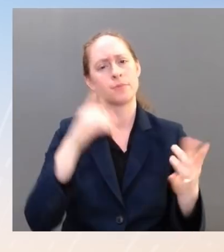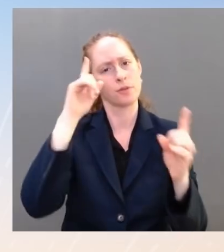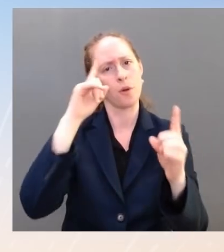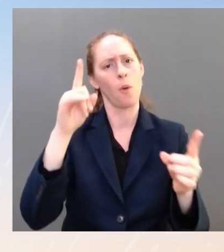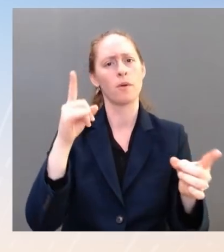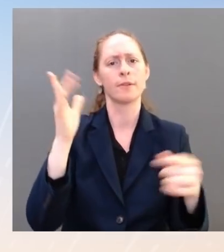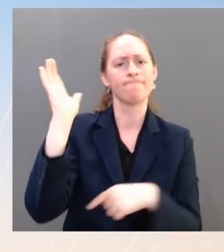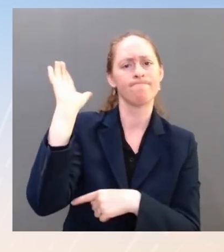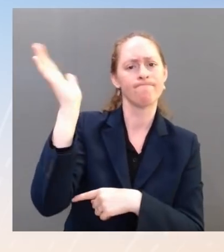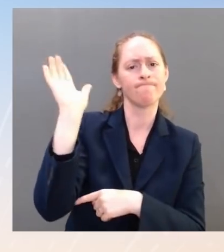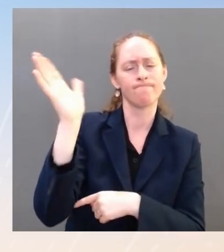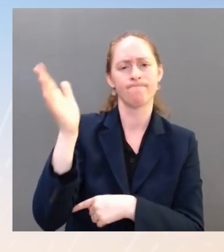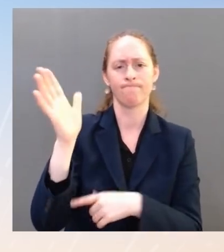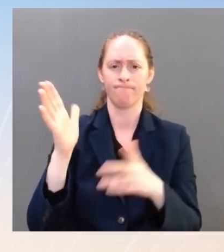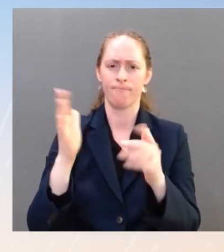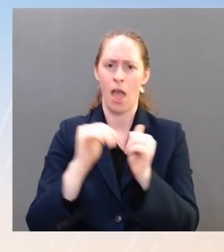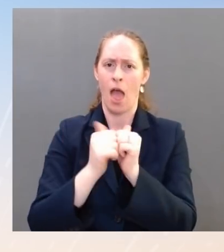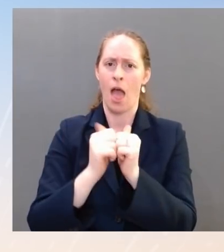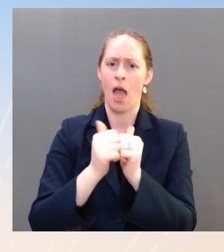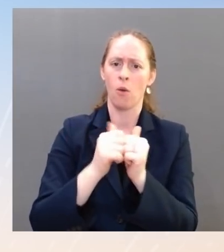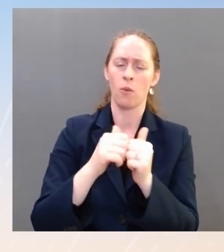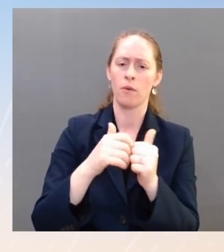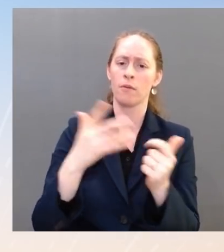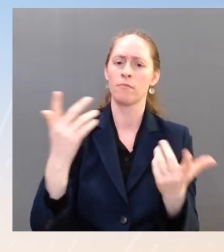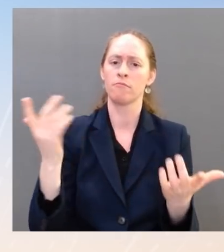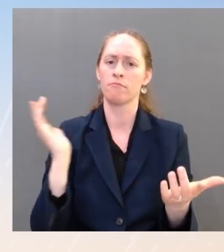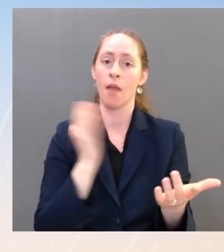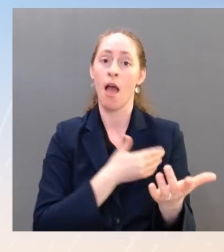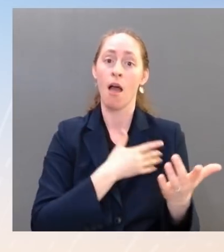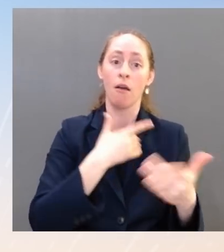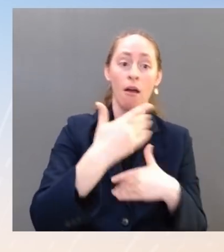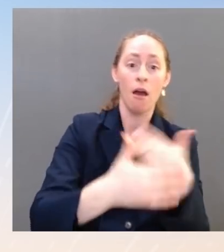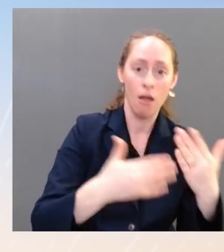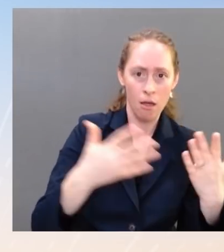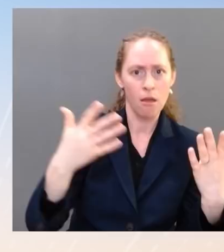and the middle out, as you all heard from President Biden last week.